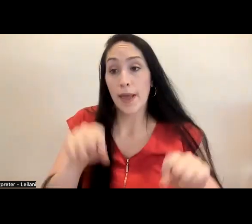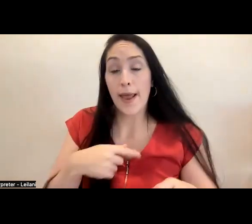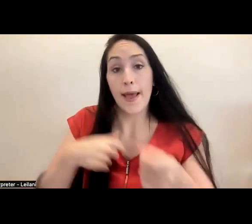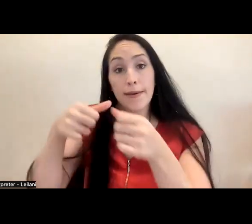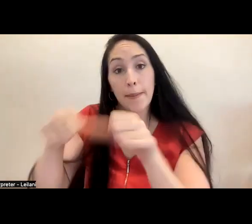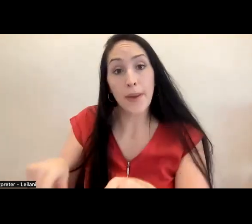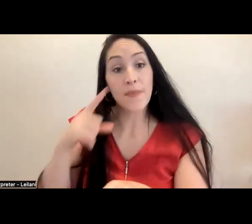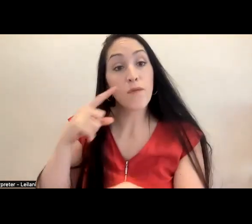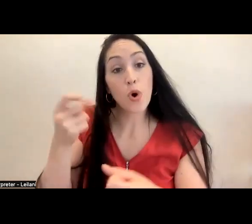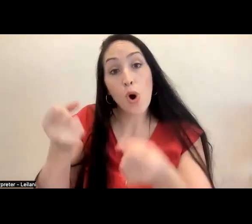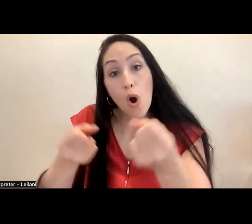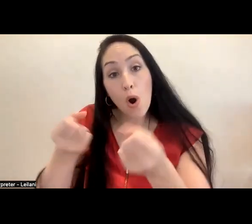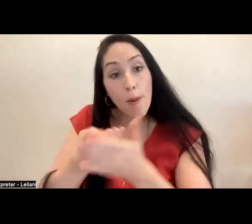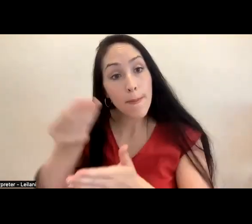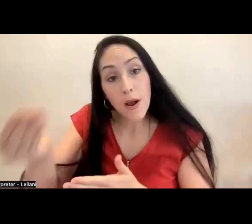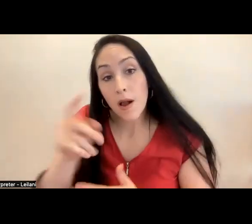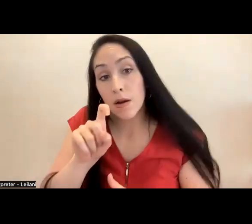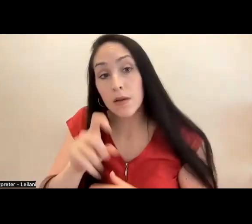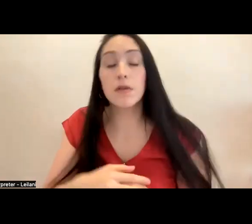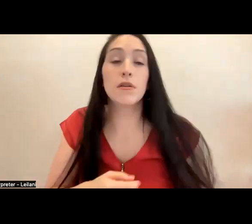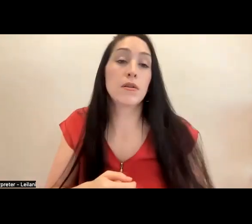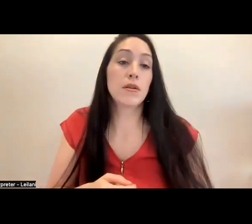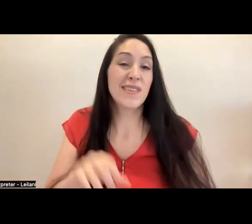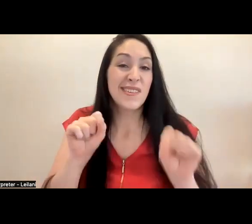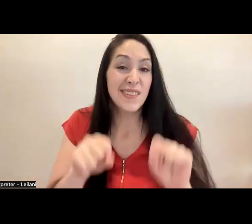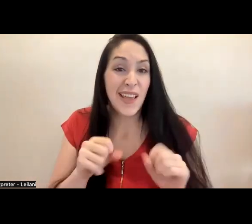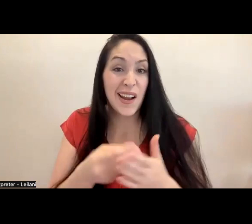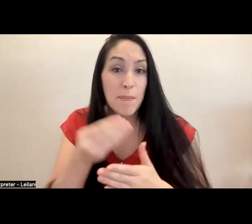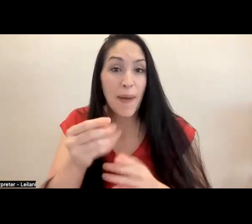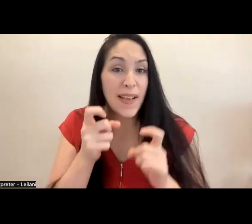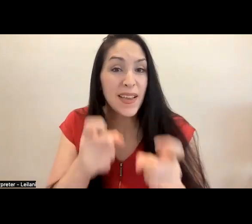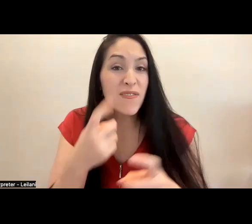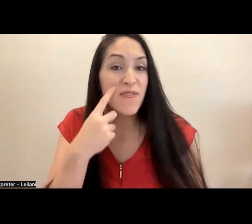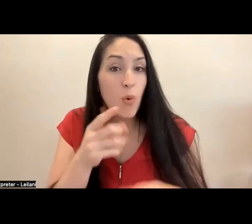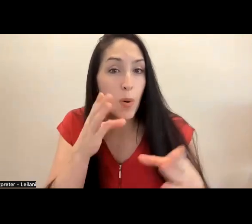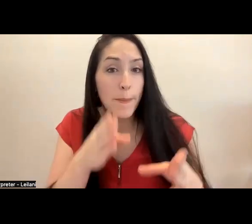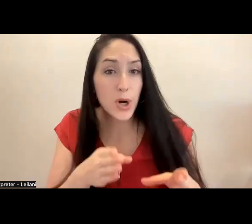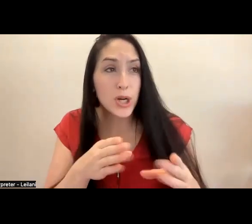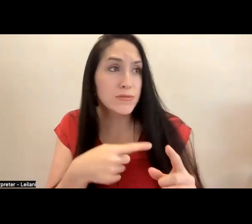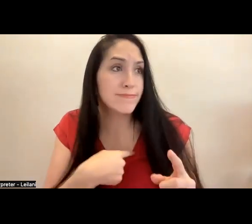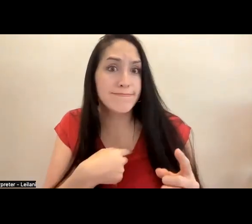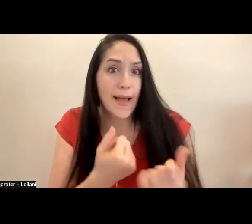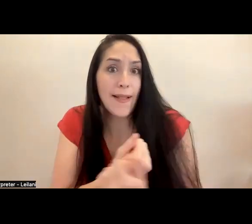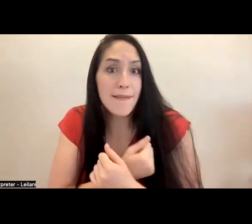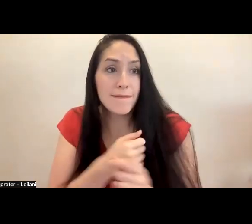11:24:29 Or maybe, can I buy gifts for a lovely and so at the end of the day the the qualifying